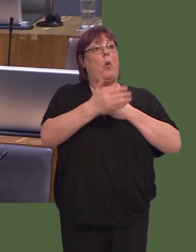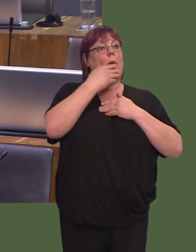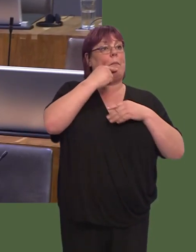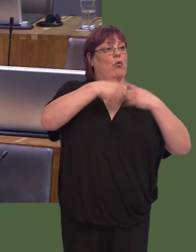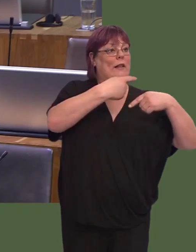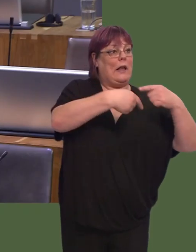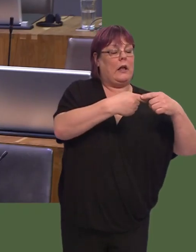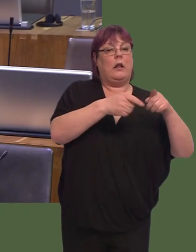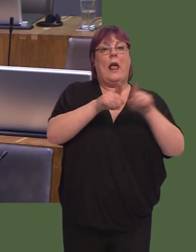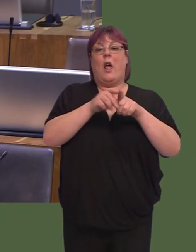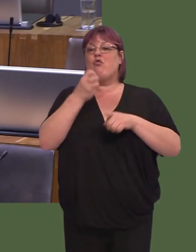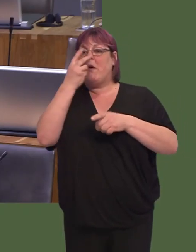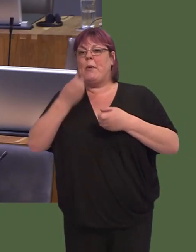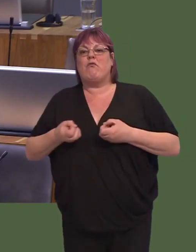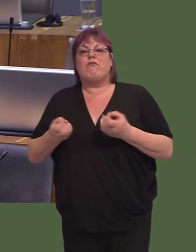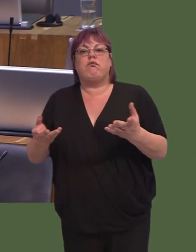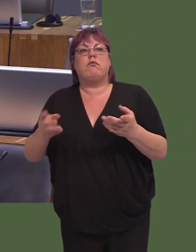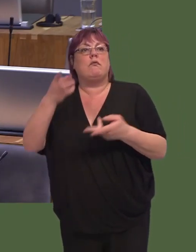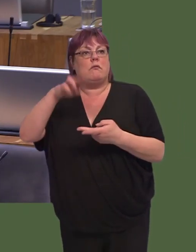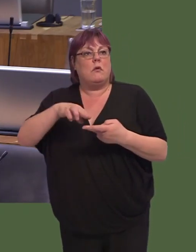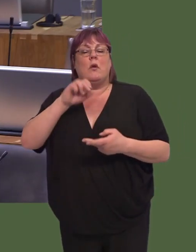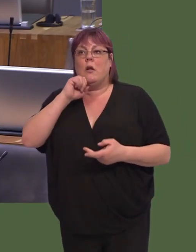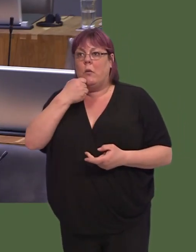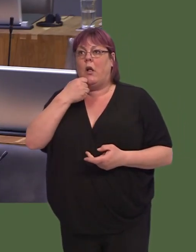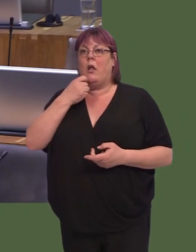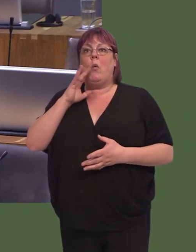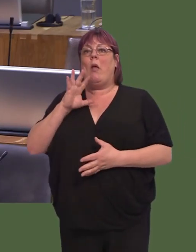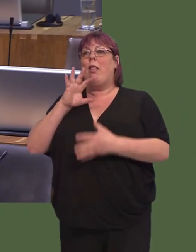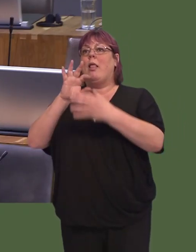I think the research will be focusing on food and drink-related packaging, including plastic